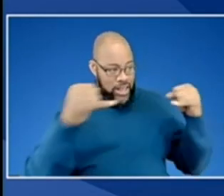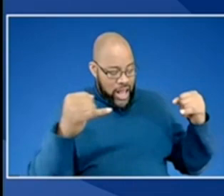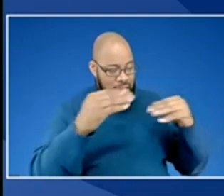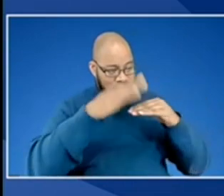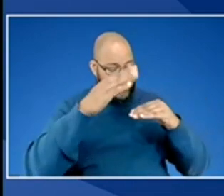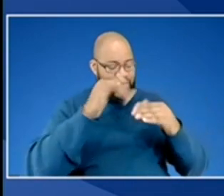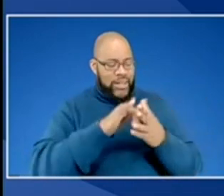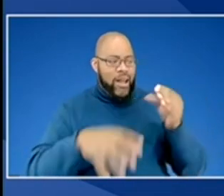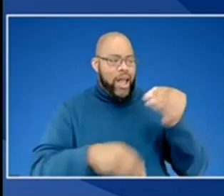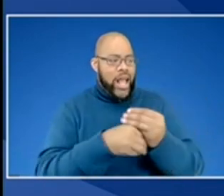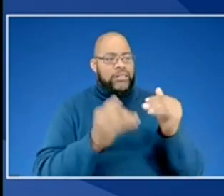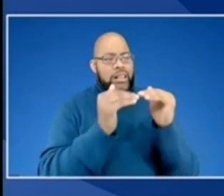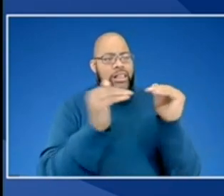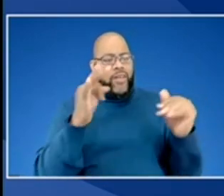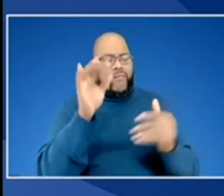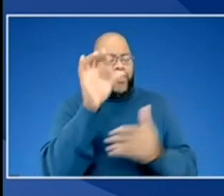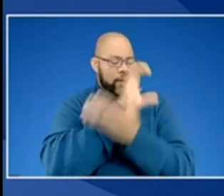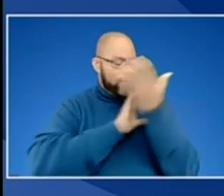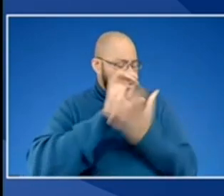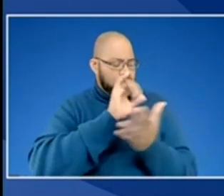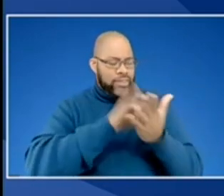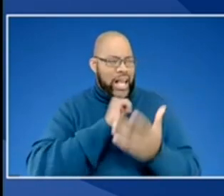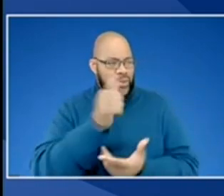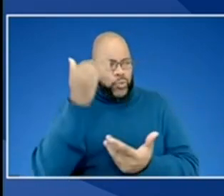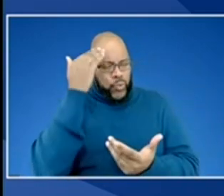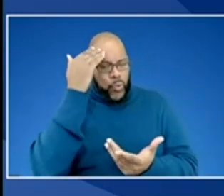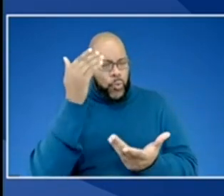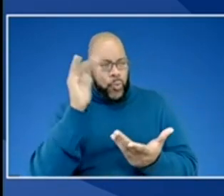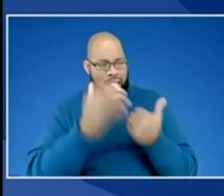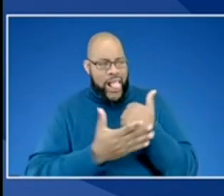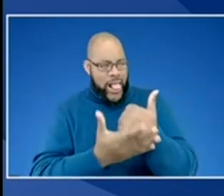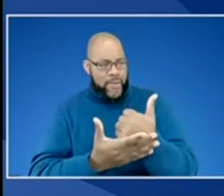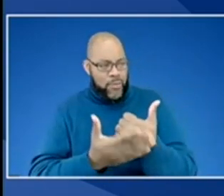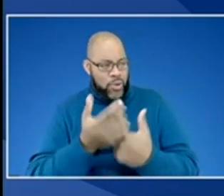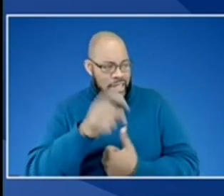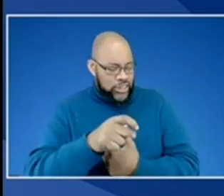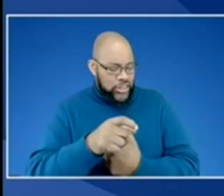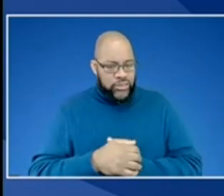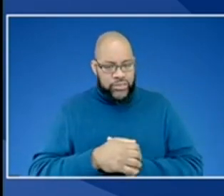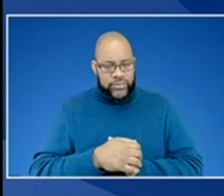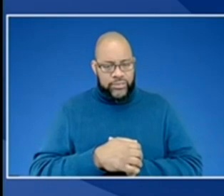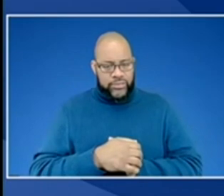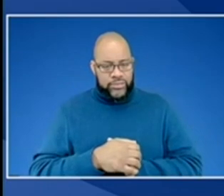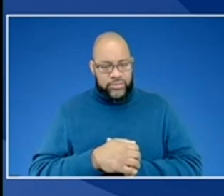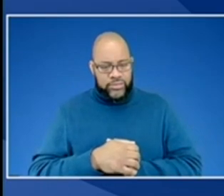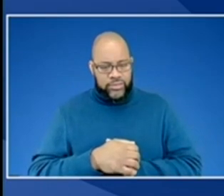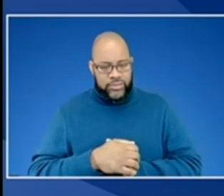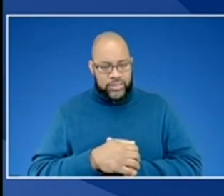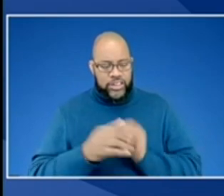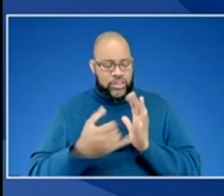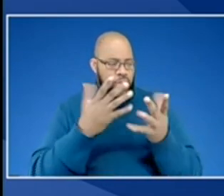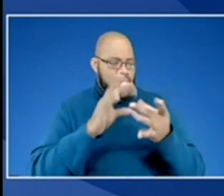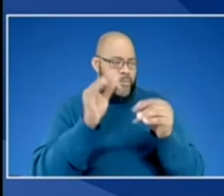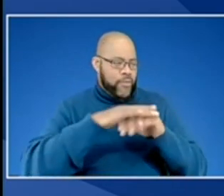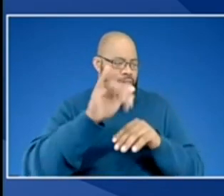level of confusion that I don't know is helpful or necessary. Just wanted to comment on that term. Thank you.